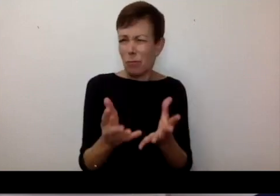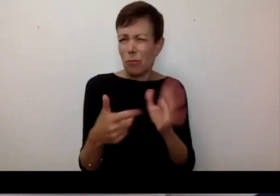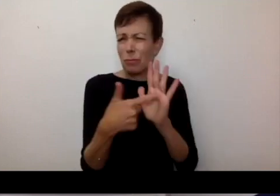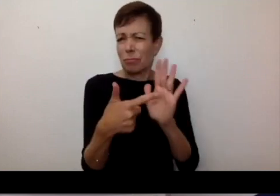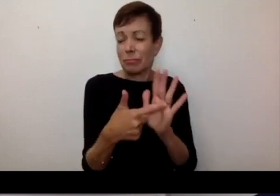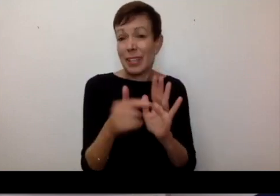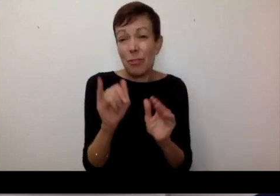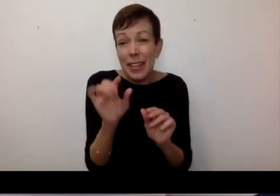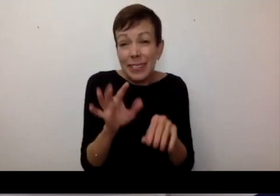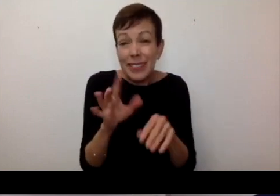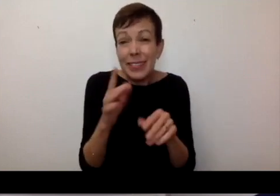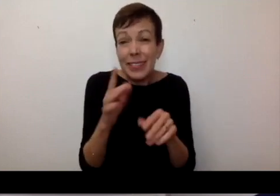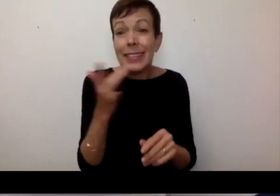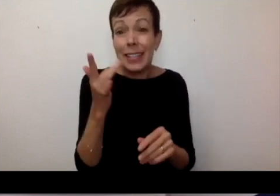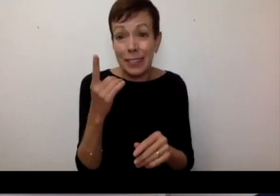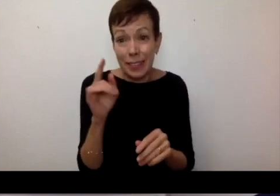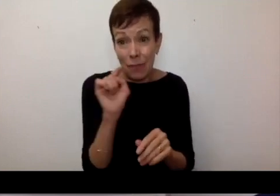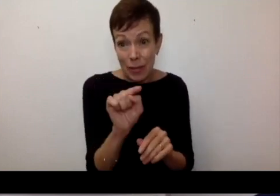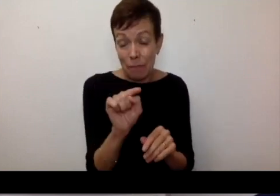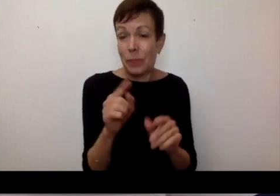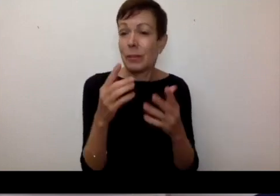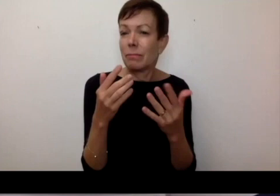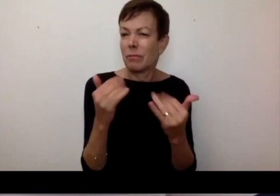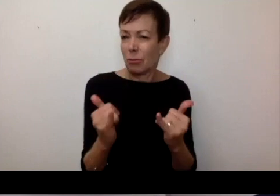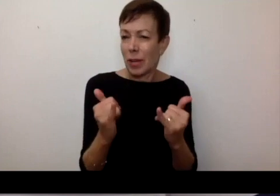craig himself so please everybody do welcome me in